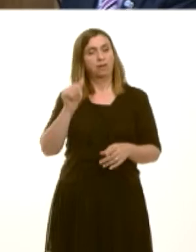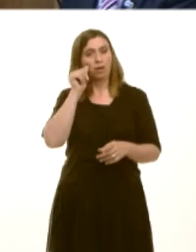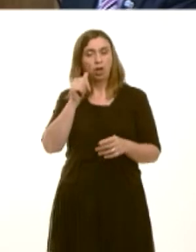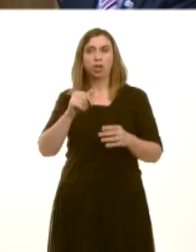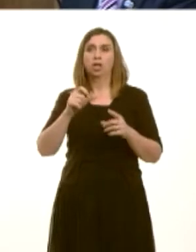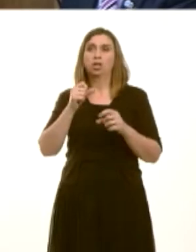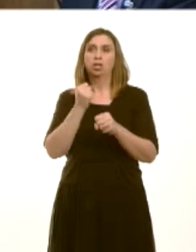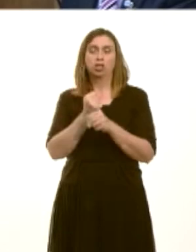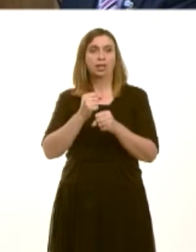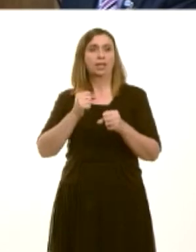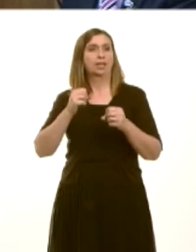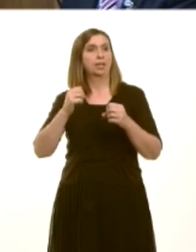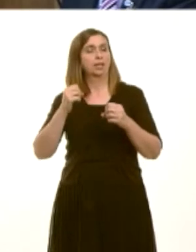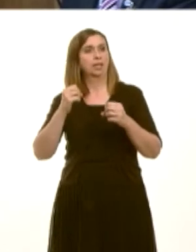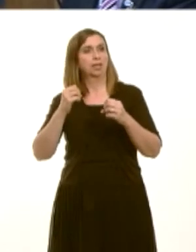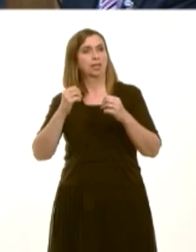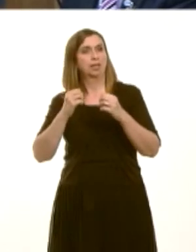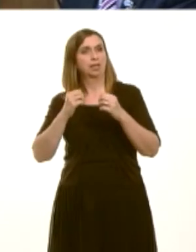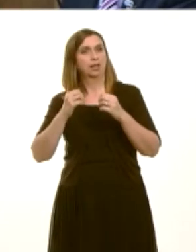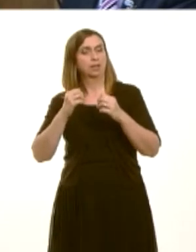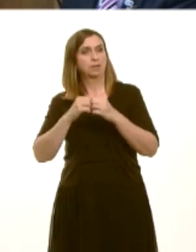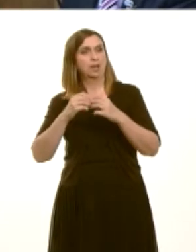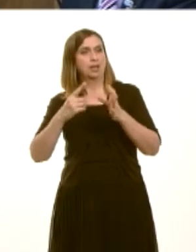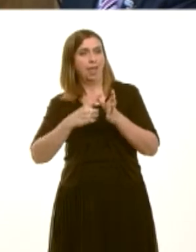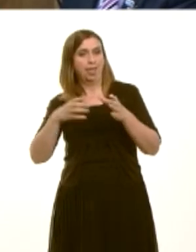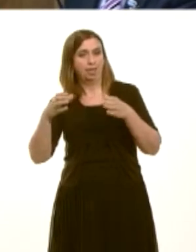and GVA, they have increased. Exports have increased. We know, for example, that foreign